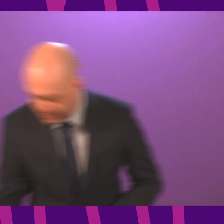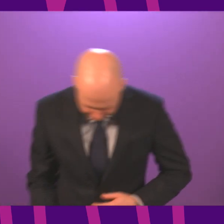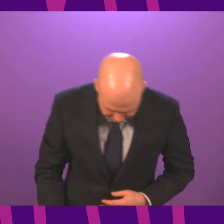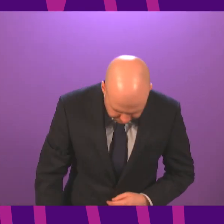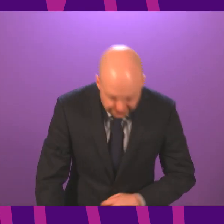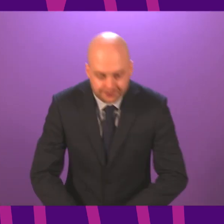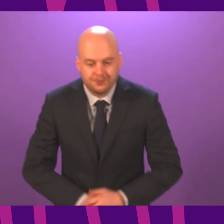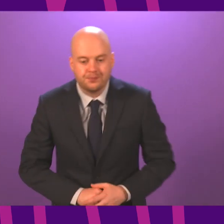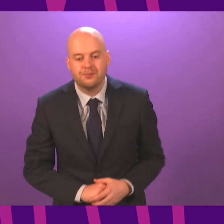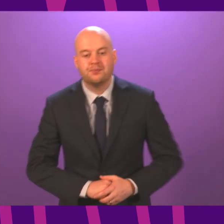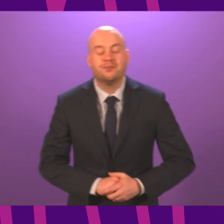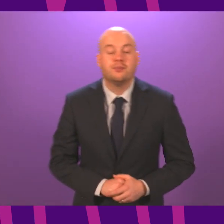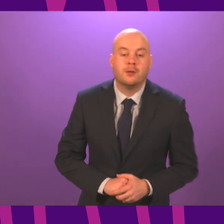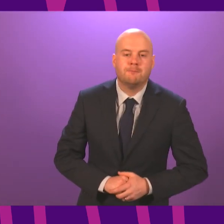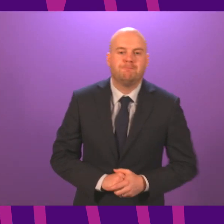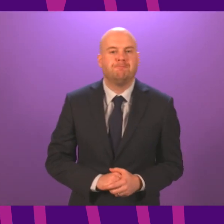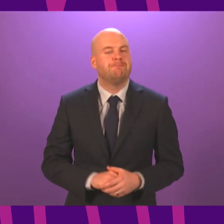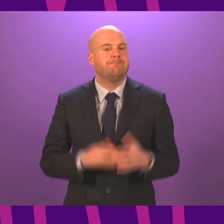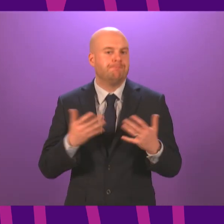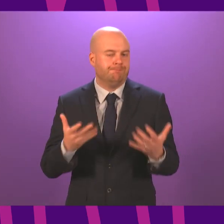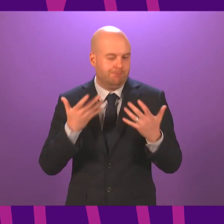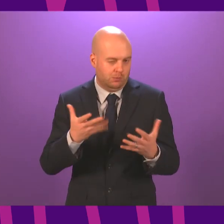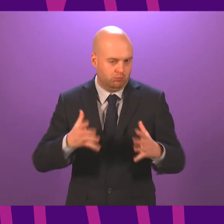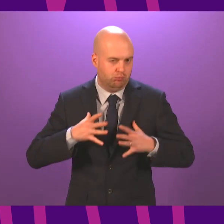I thank the cabinet secretary for prior sight of her statement, and I take this opportunity